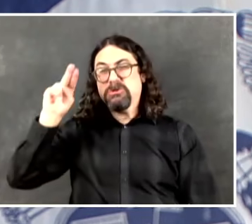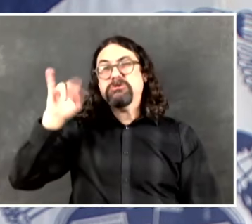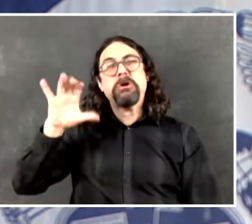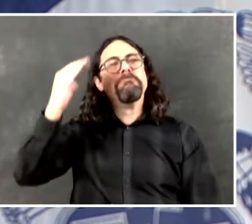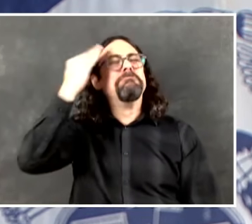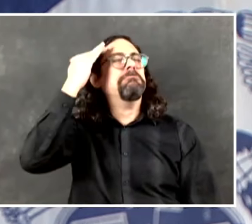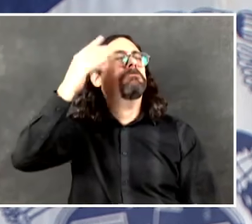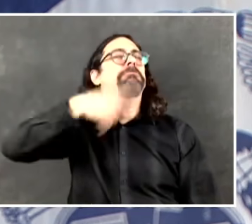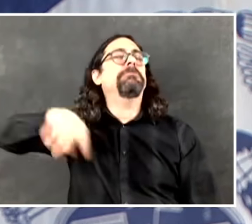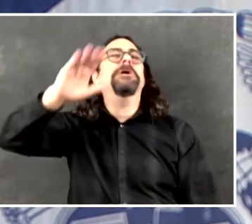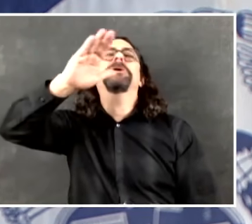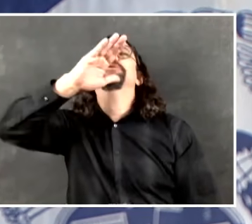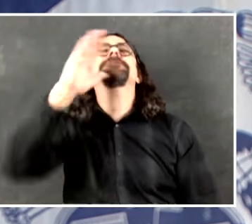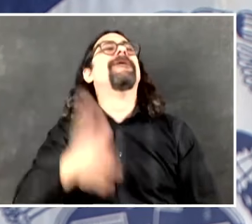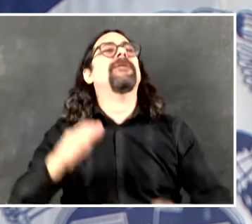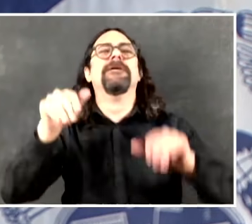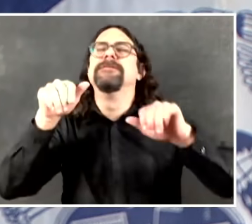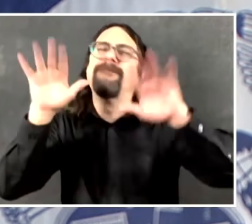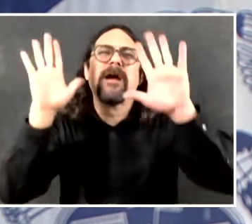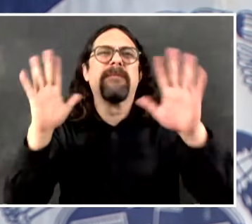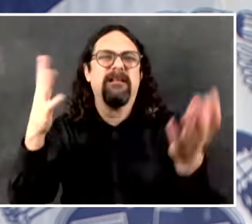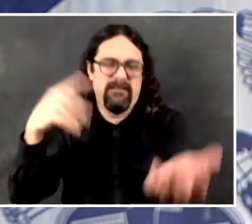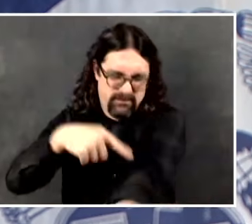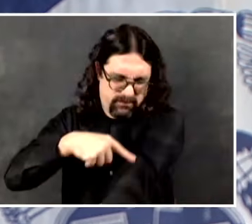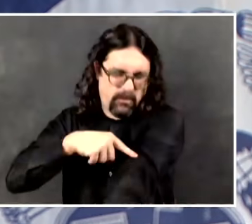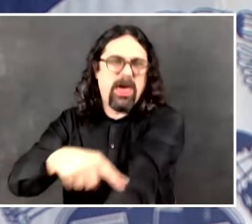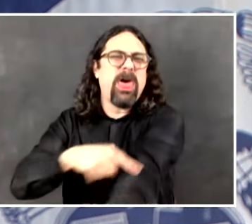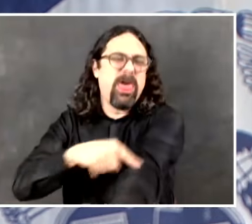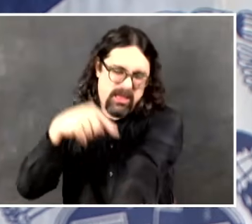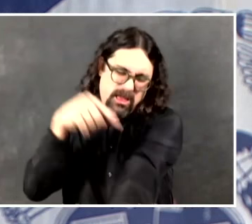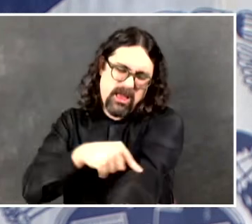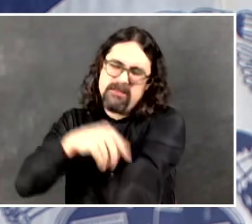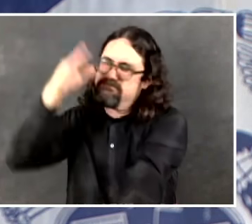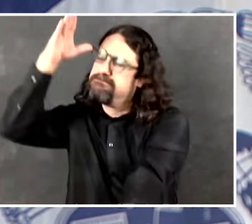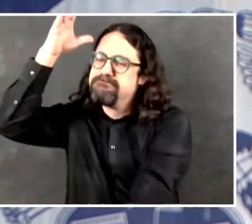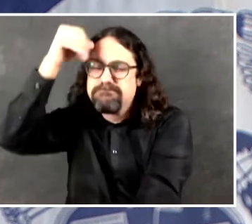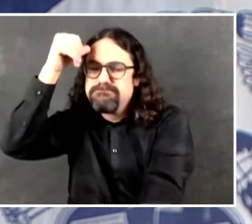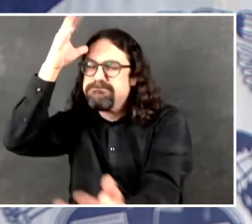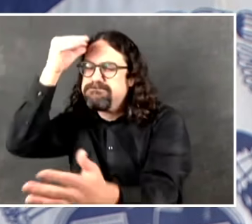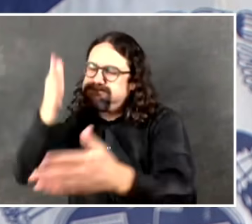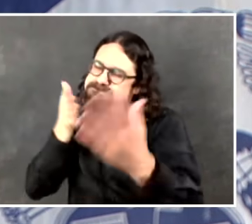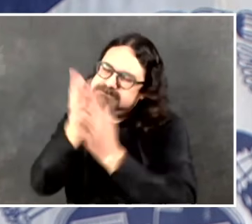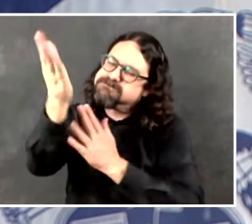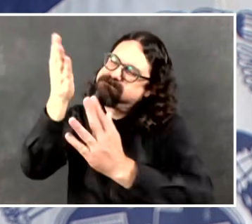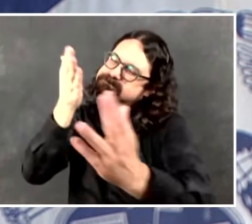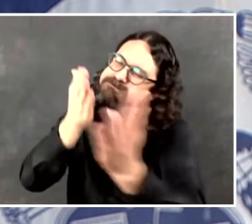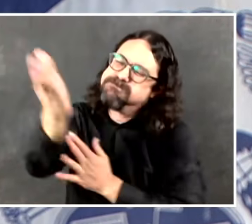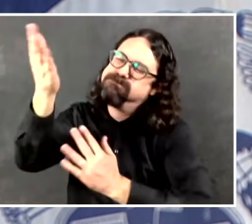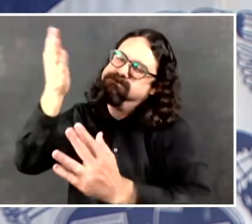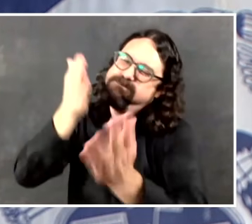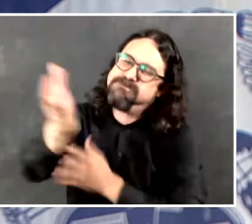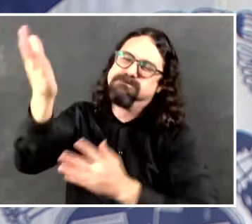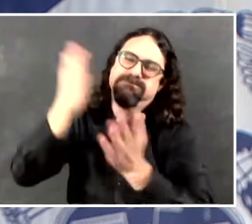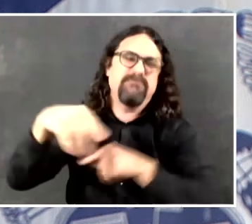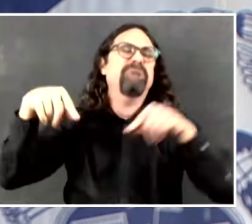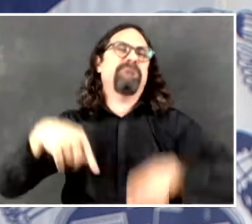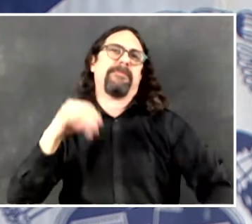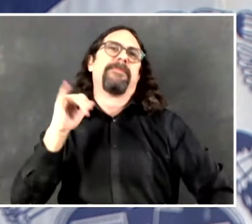DON'T GIVE UP.